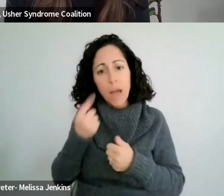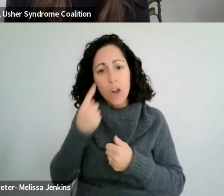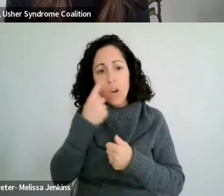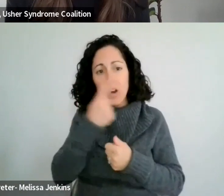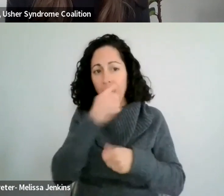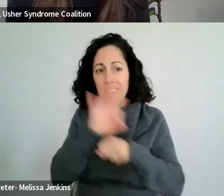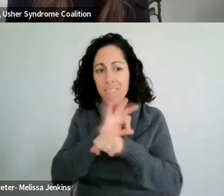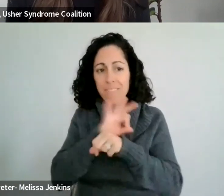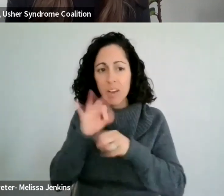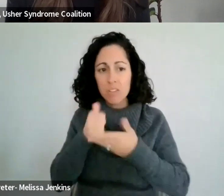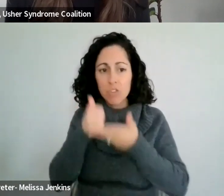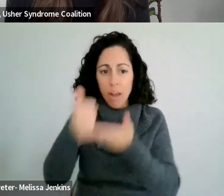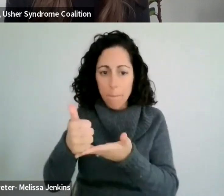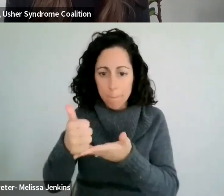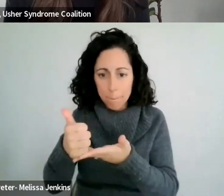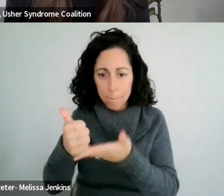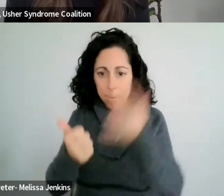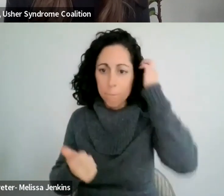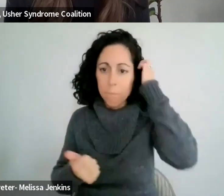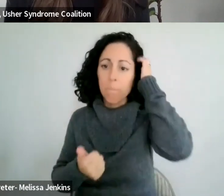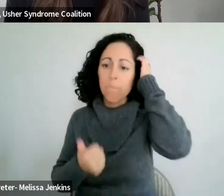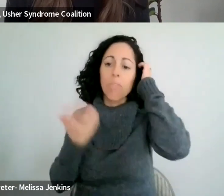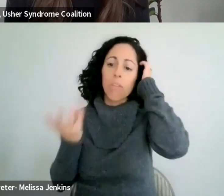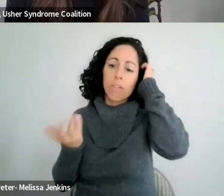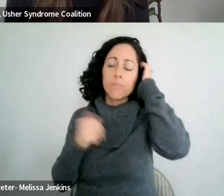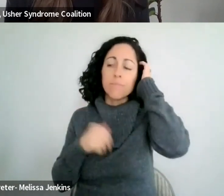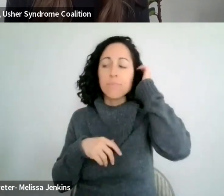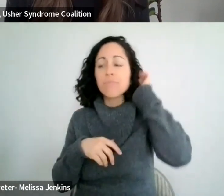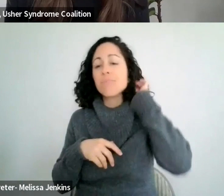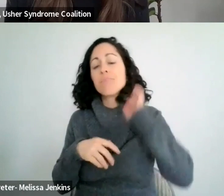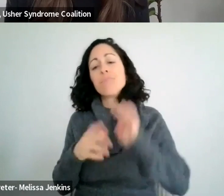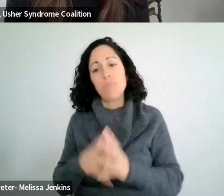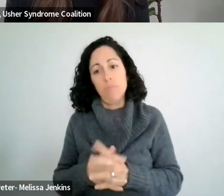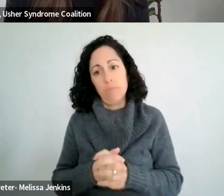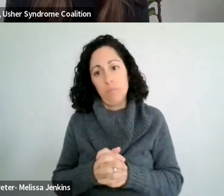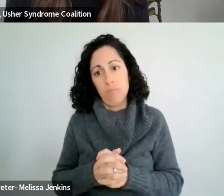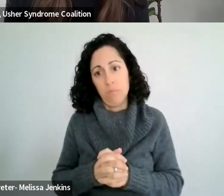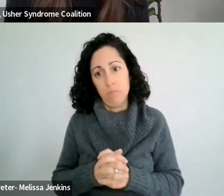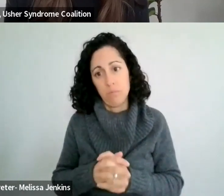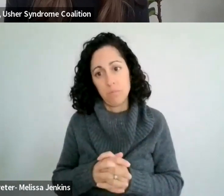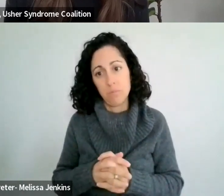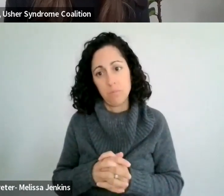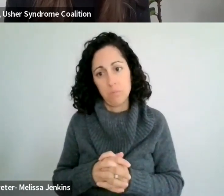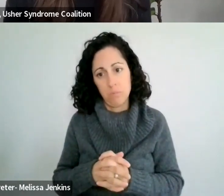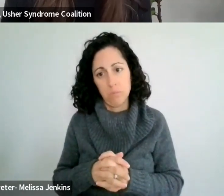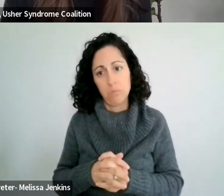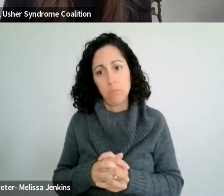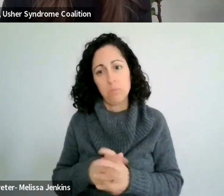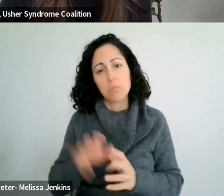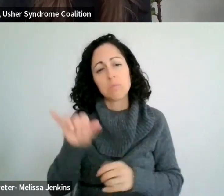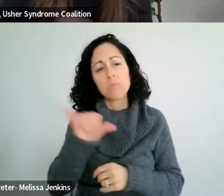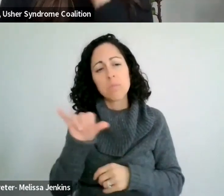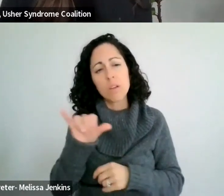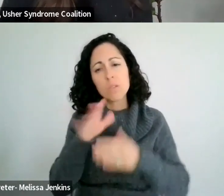So there's a degree also of the eye learning.